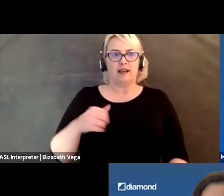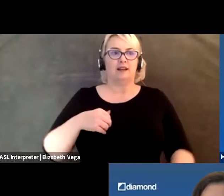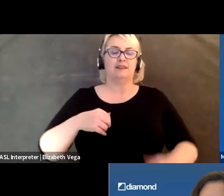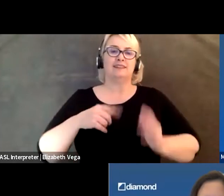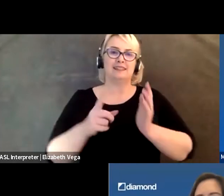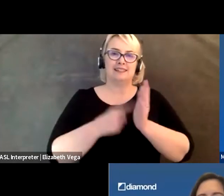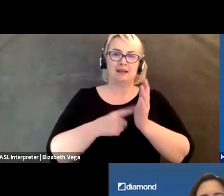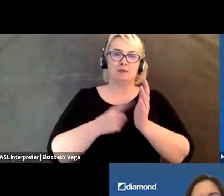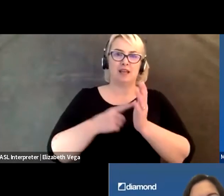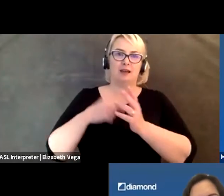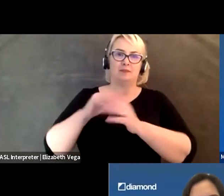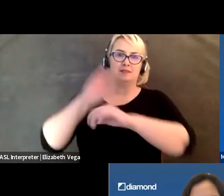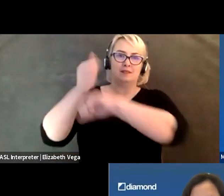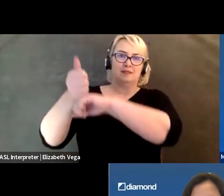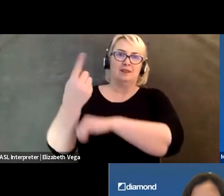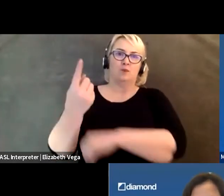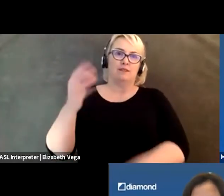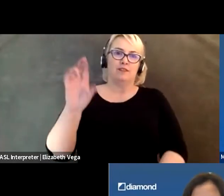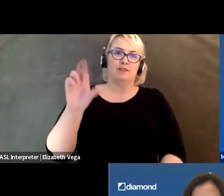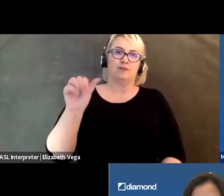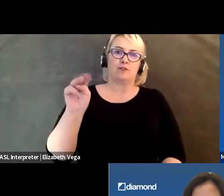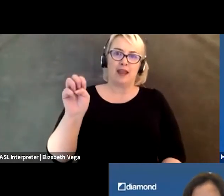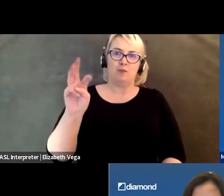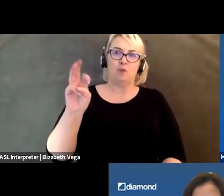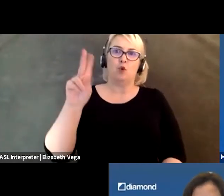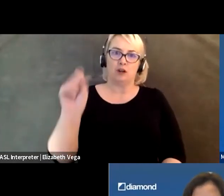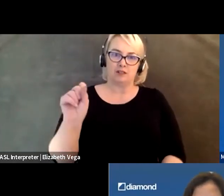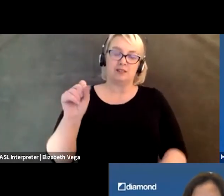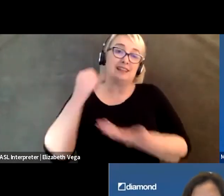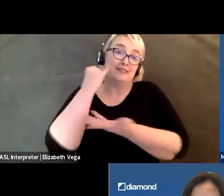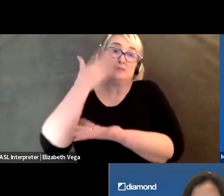works and this causes the entire site to fail the automated testing?